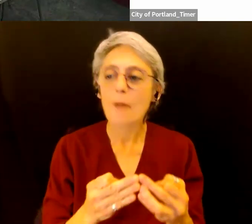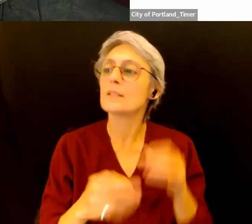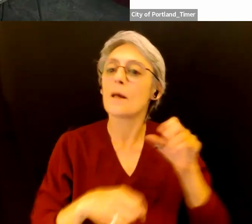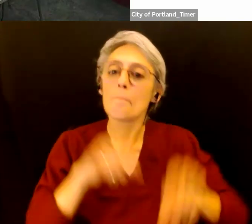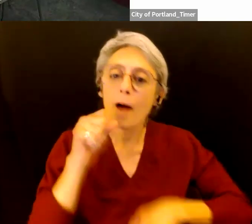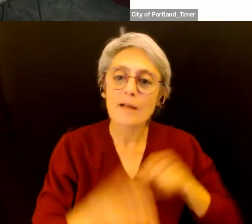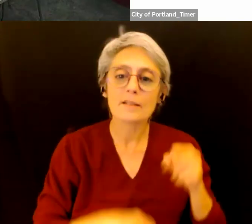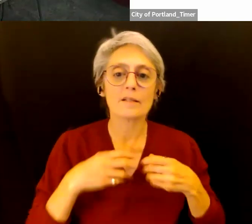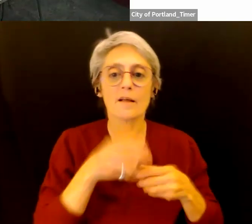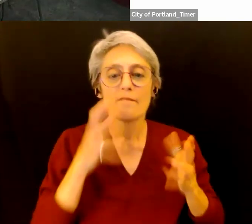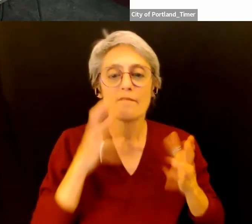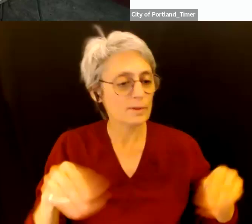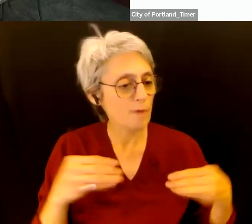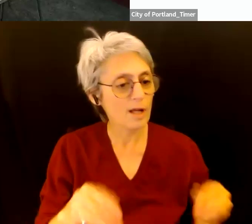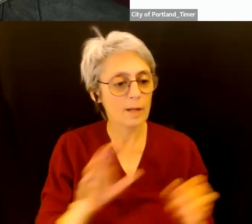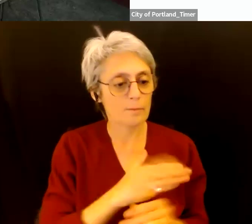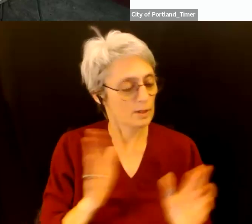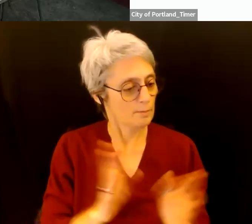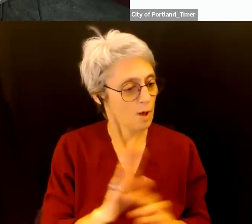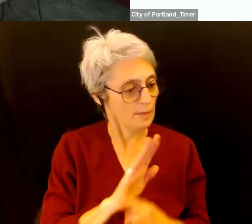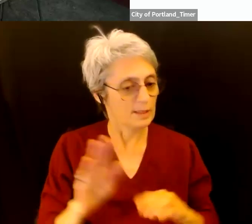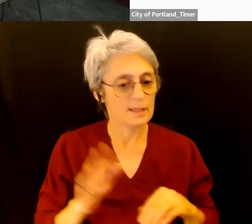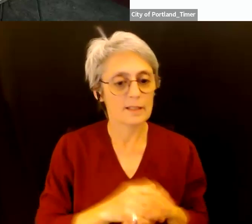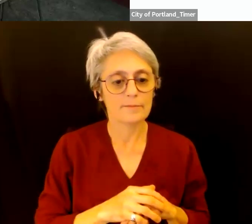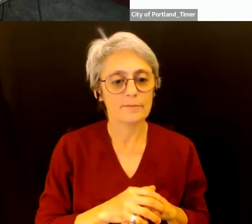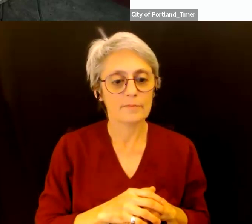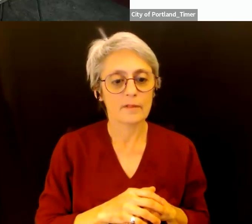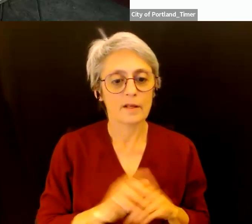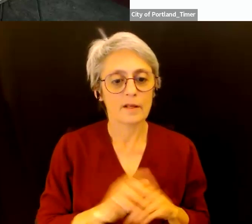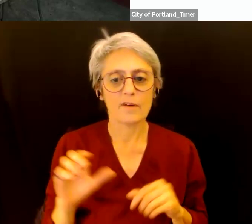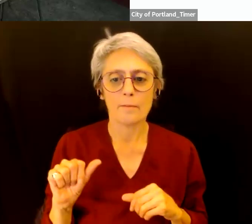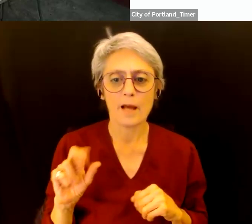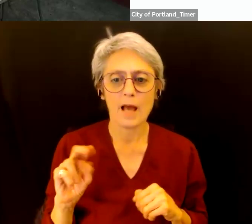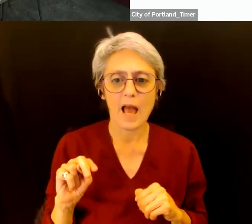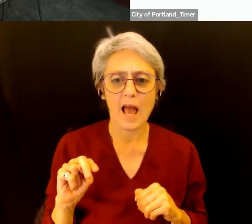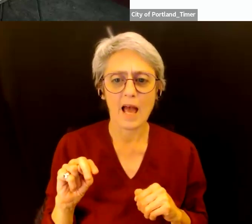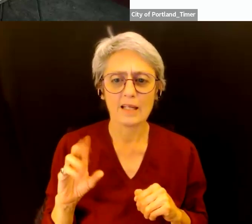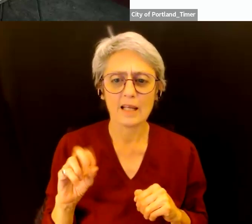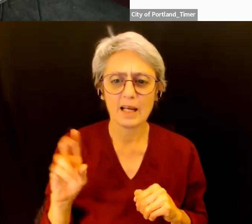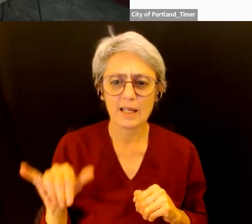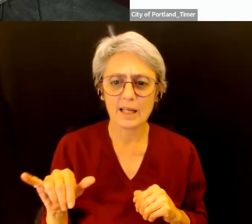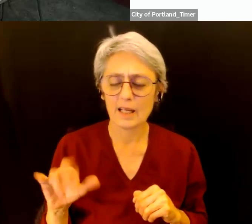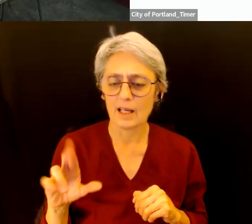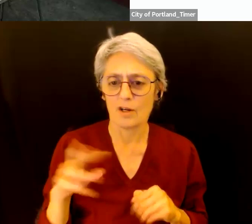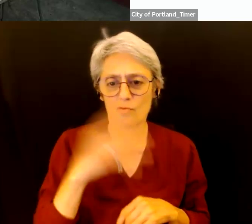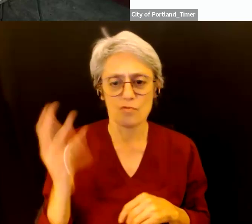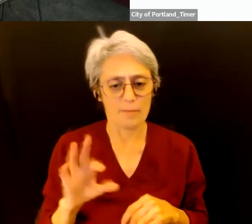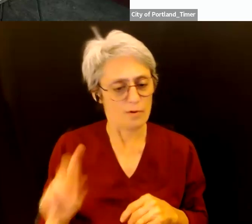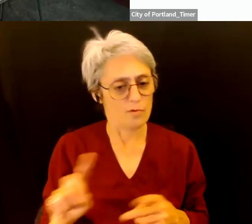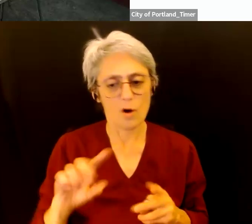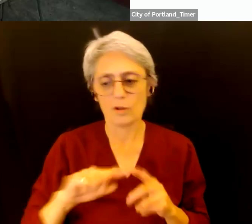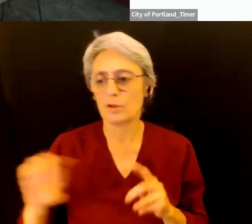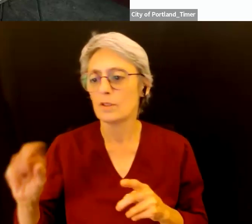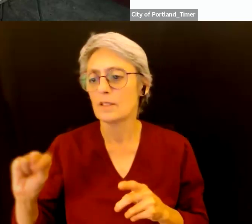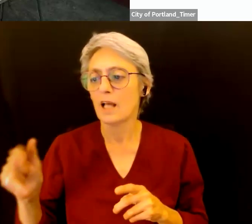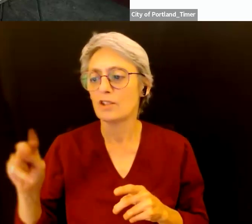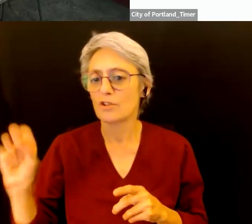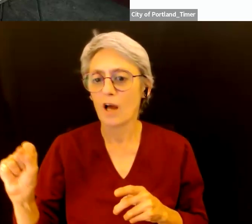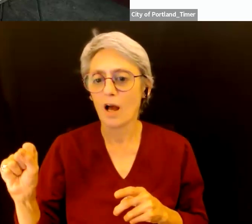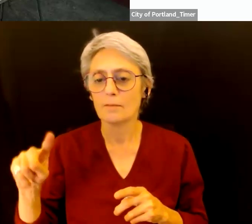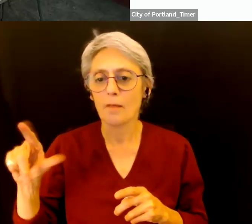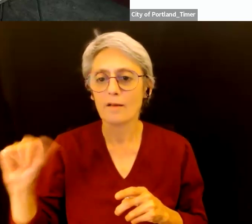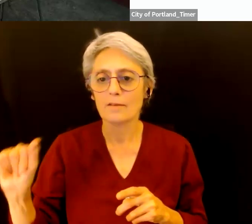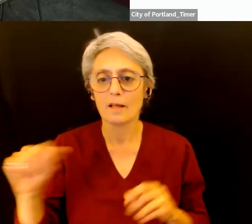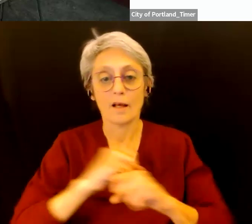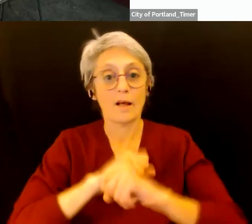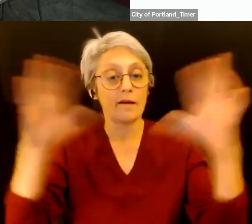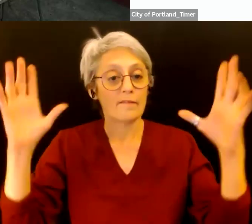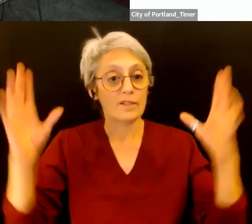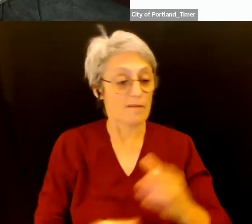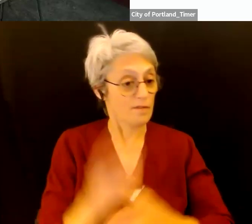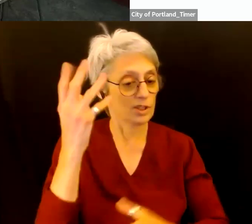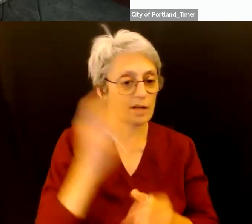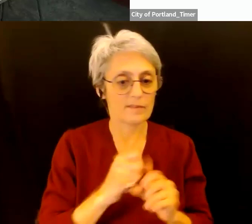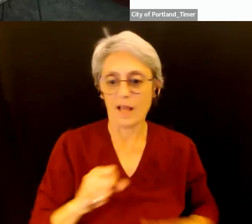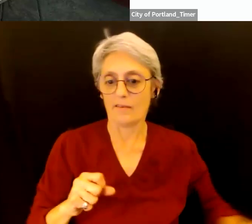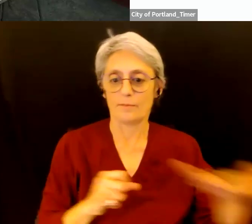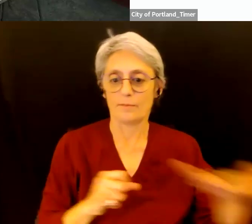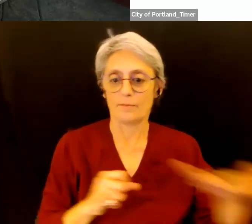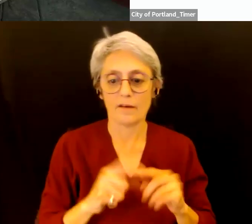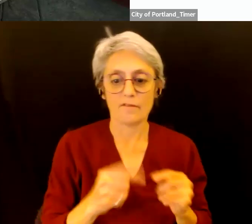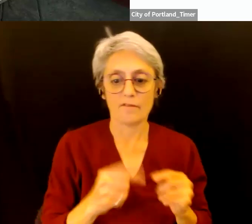Music and small businesses. From Ankeny Rainbow Road to St. John's Plaza, this visionary flourishing of public spaces has grown from a dream to a community staple.